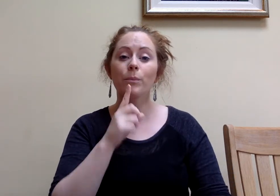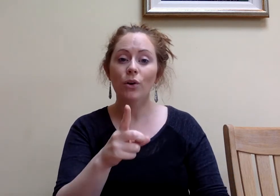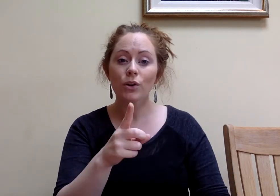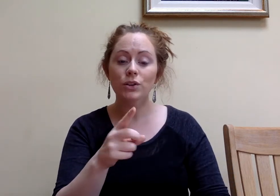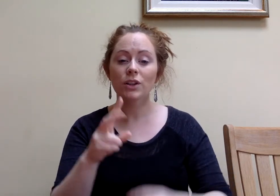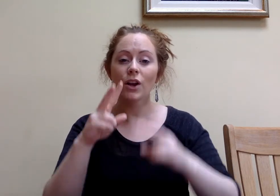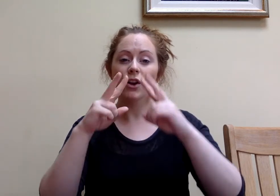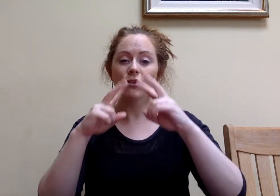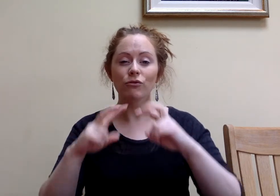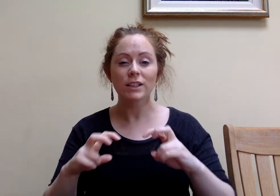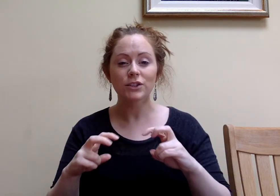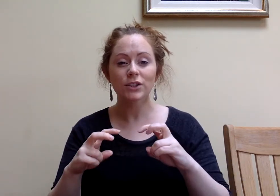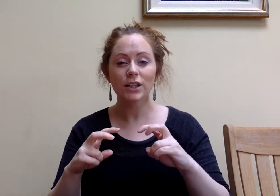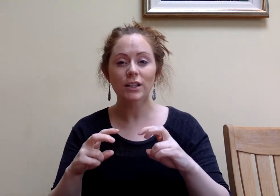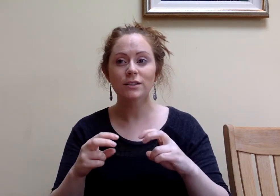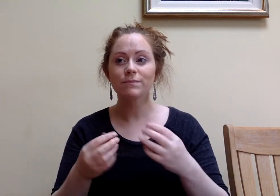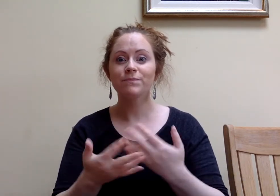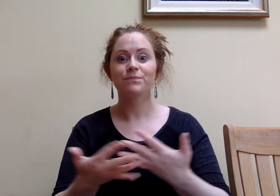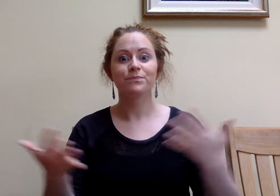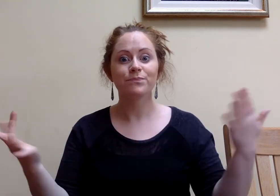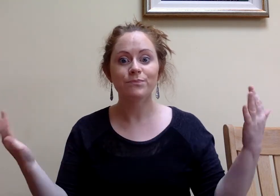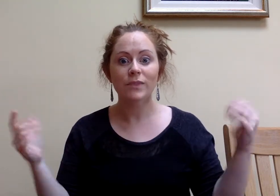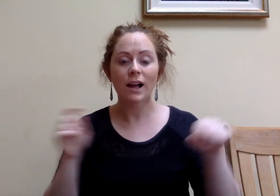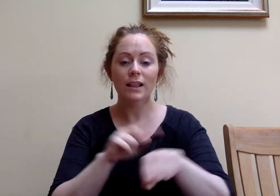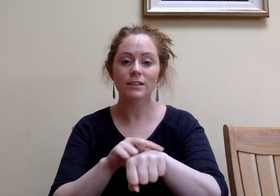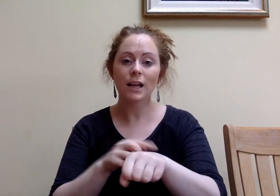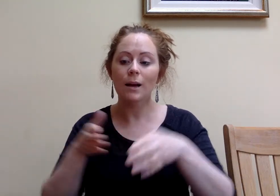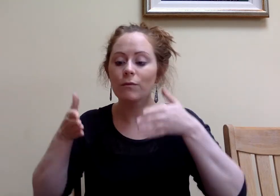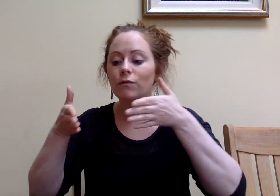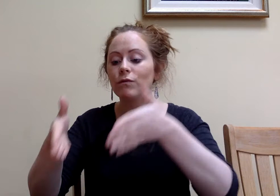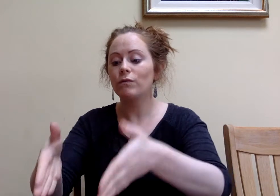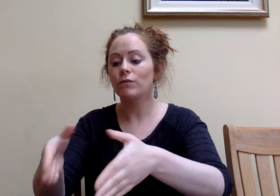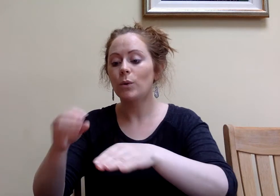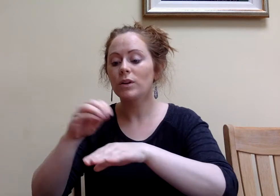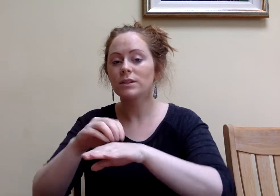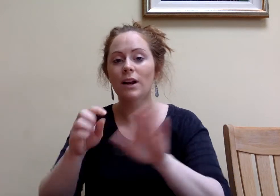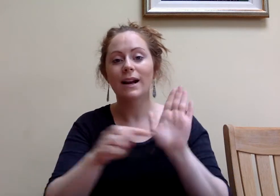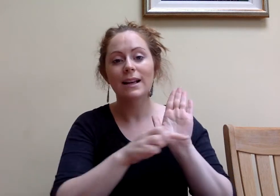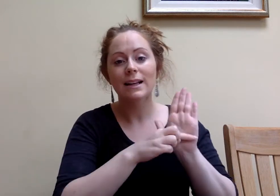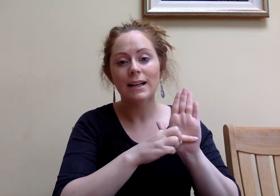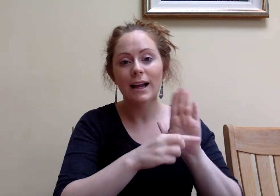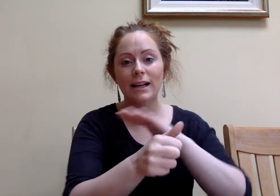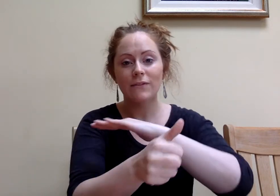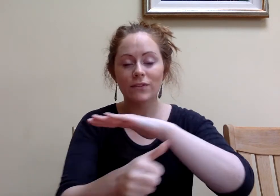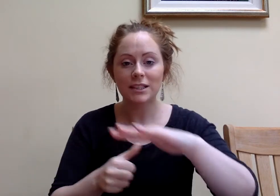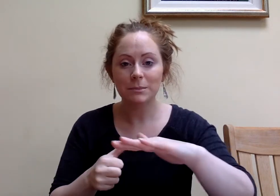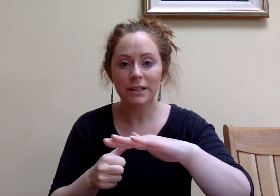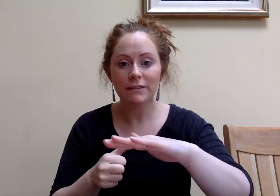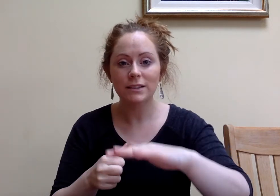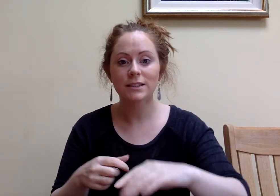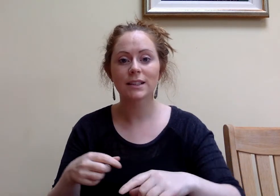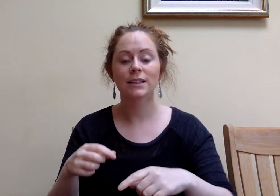BUT, a lot of research focuses only on the negative experiences that deaf women have.